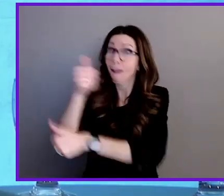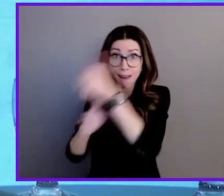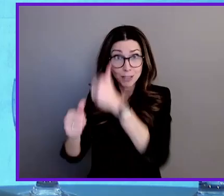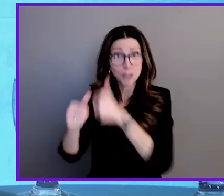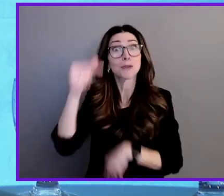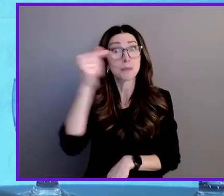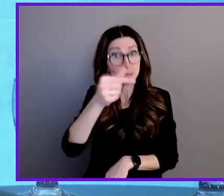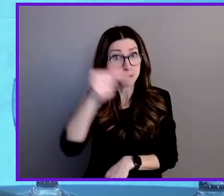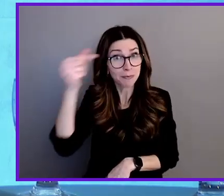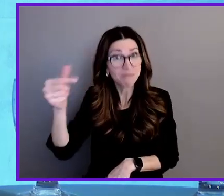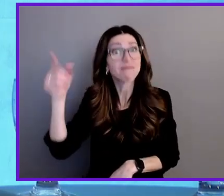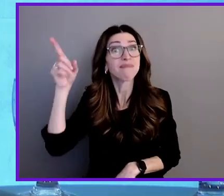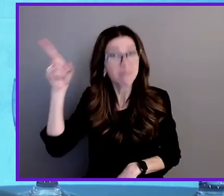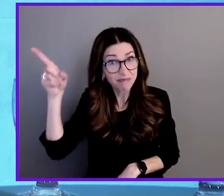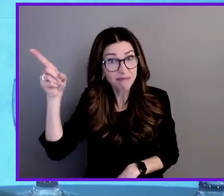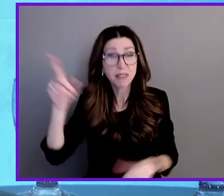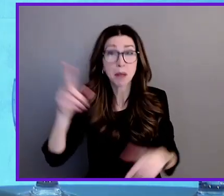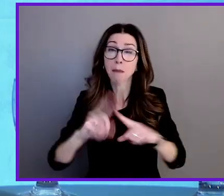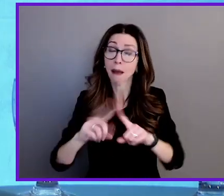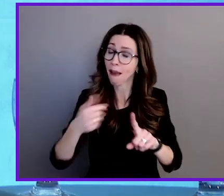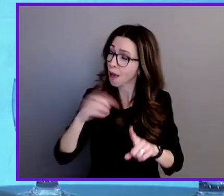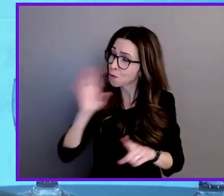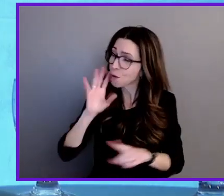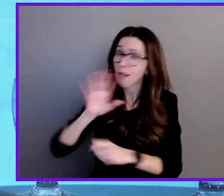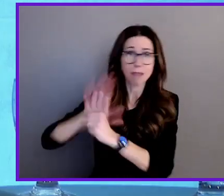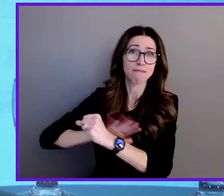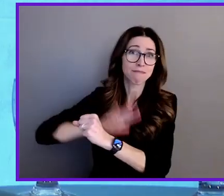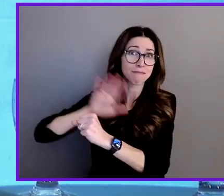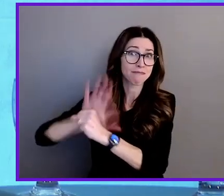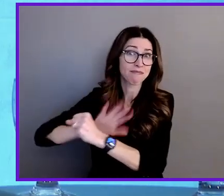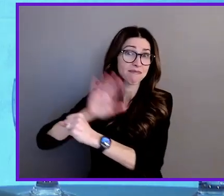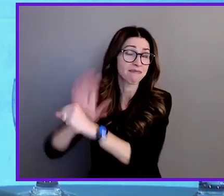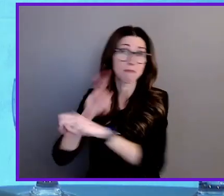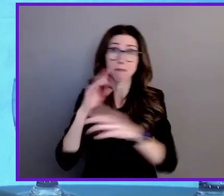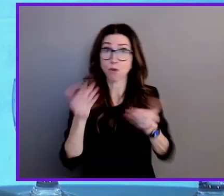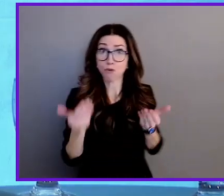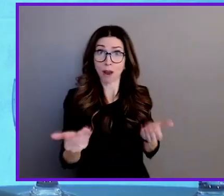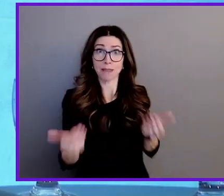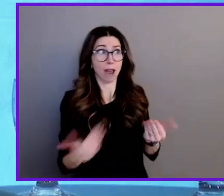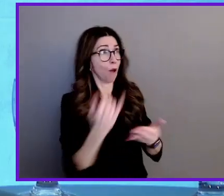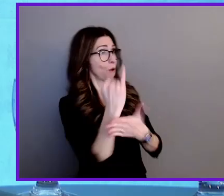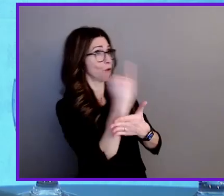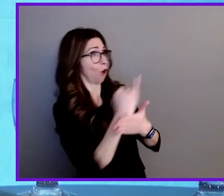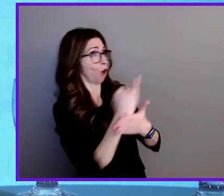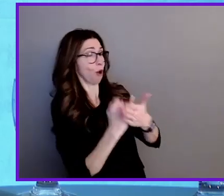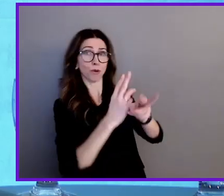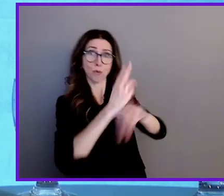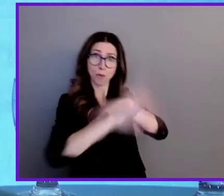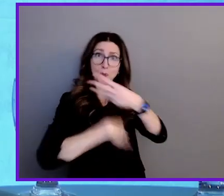this sector is not sustainable the way it is organized right now. It’s highly dysfunctional.